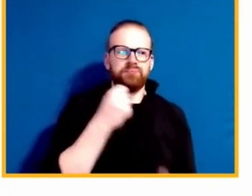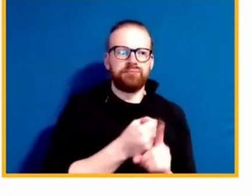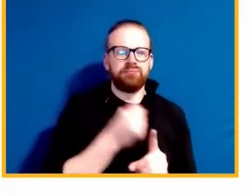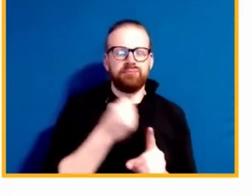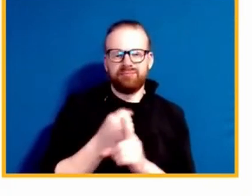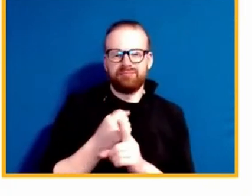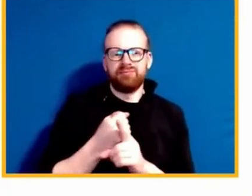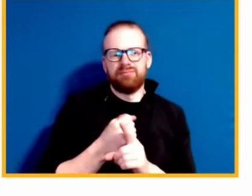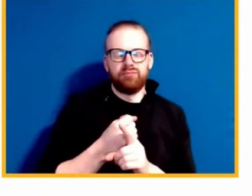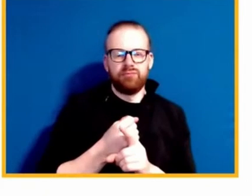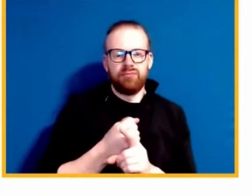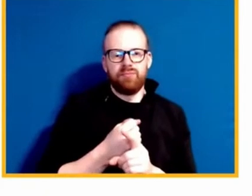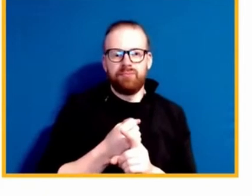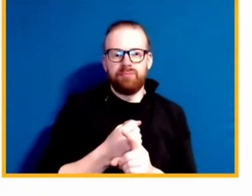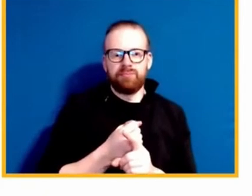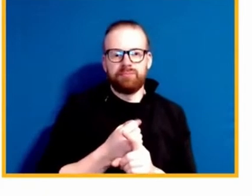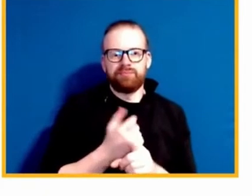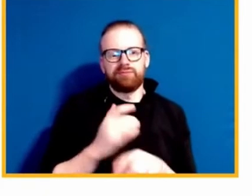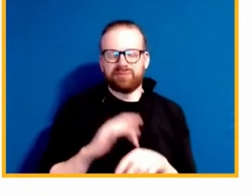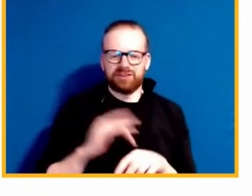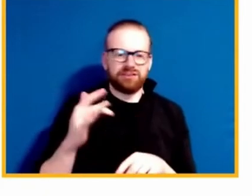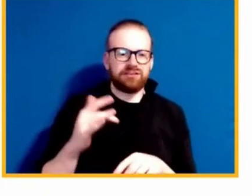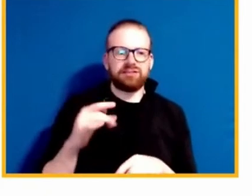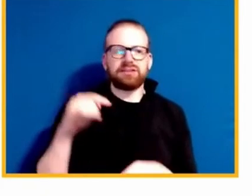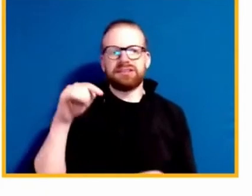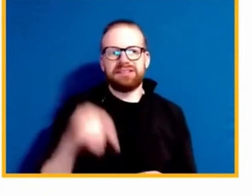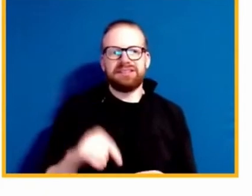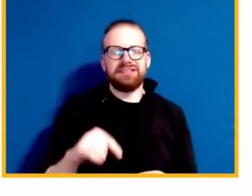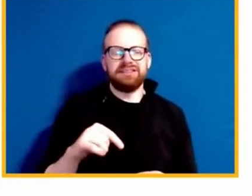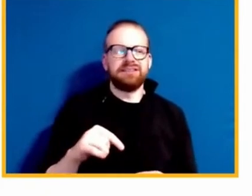those beats, the sharpness, getting down to the ground because Michael Jackson,